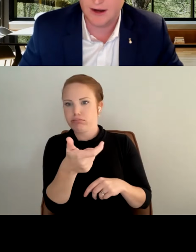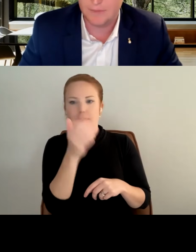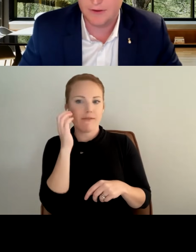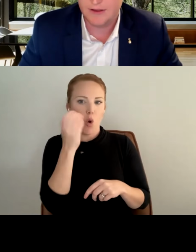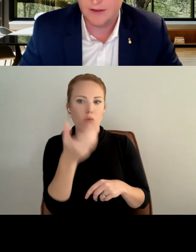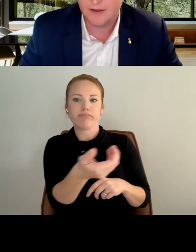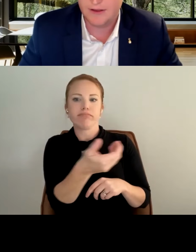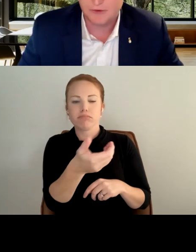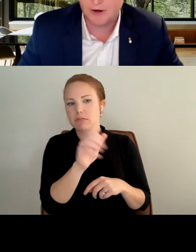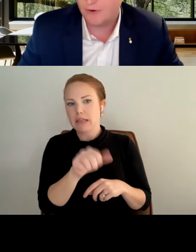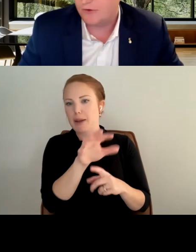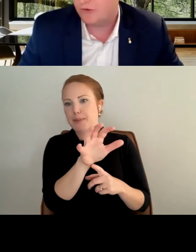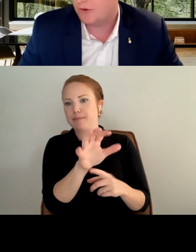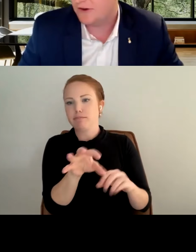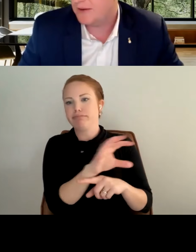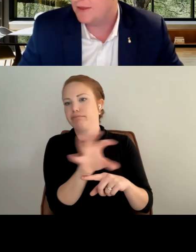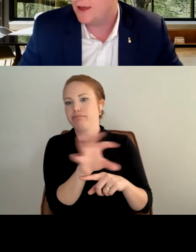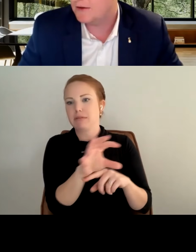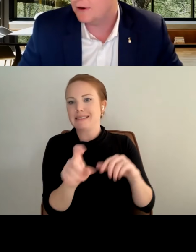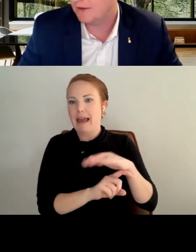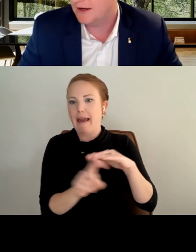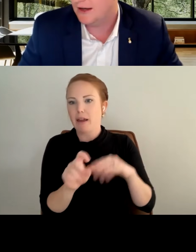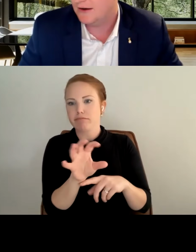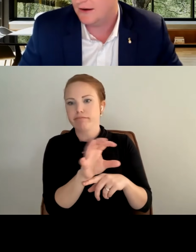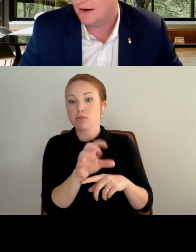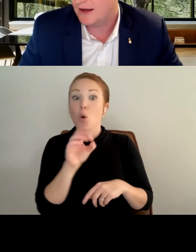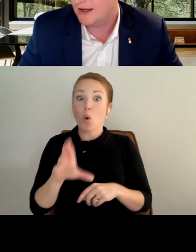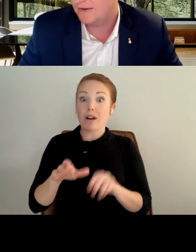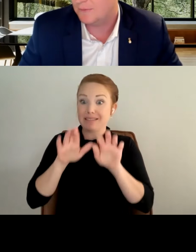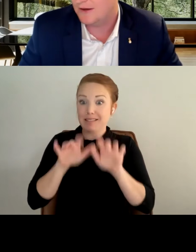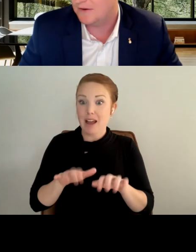to grab their smartphones or type in that URL that need it. Again it's bit.ly/webaim22corbb